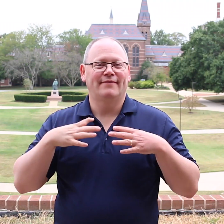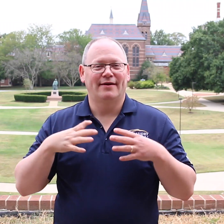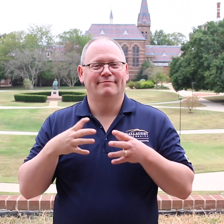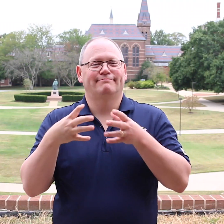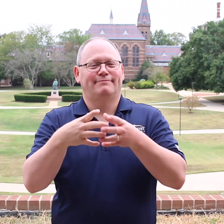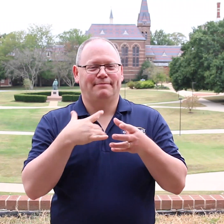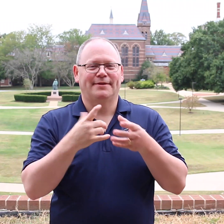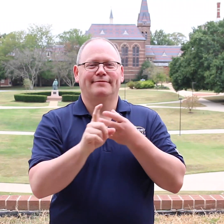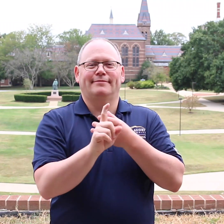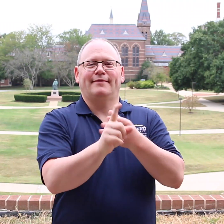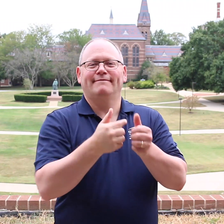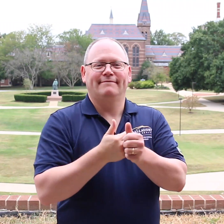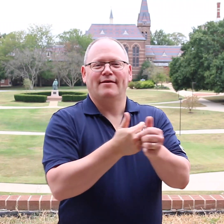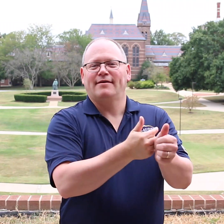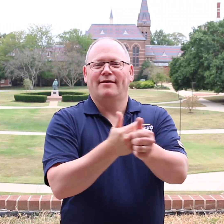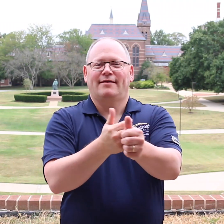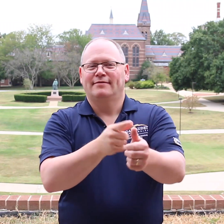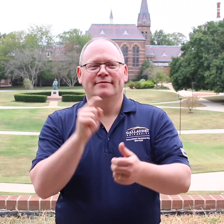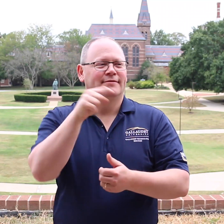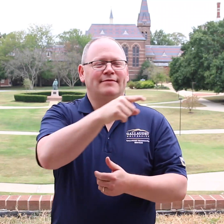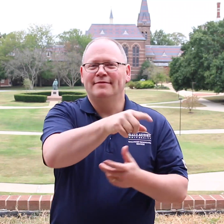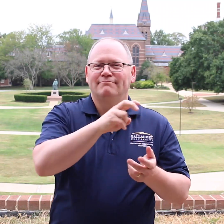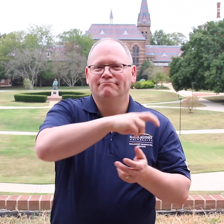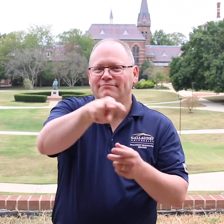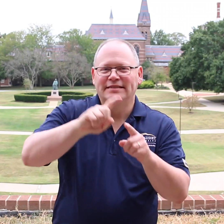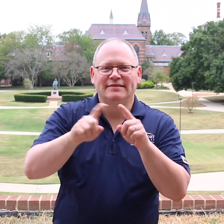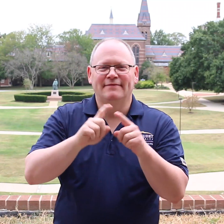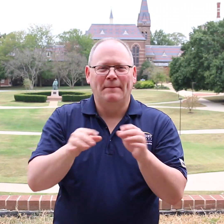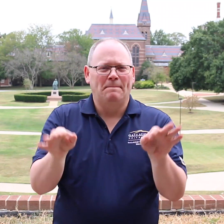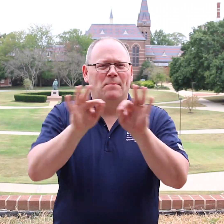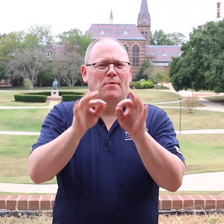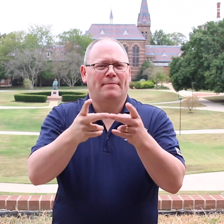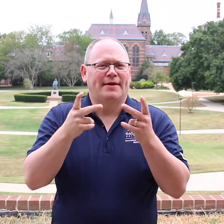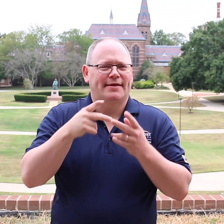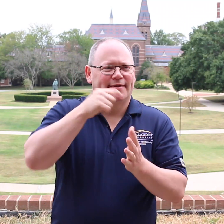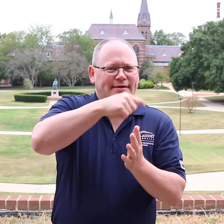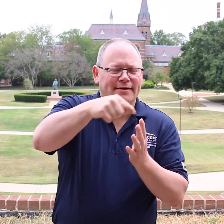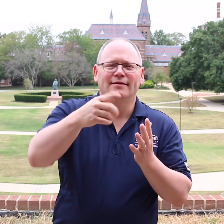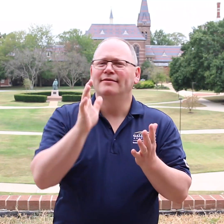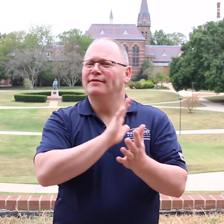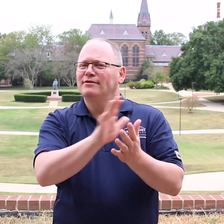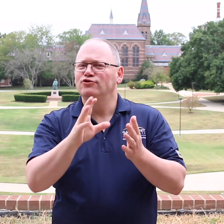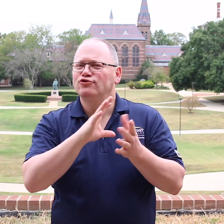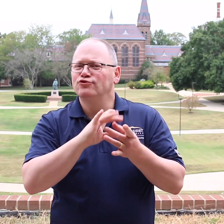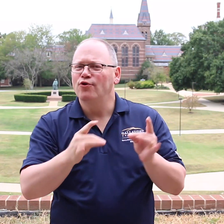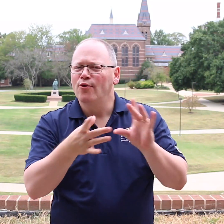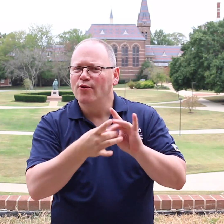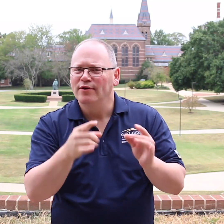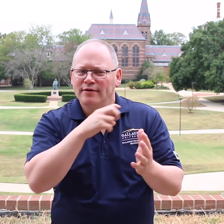So when you're out on vacation, often you've got a tour guide showing you the spots, showing the different important places around town,